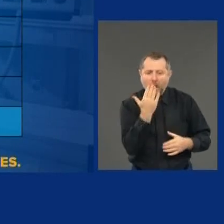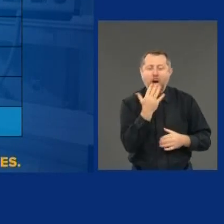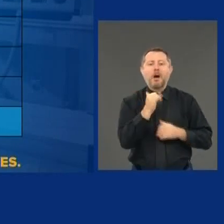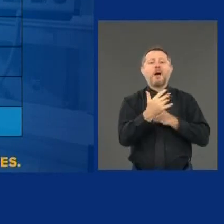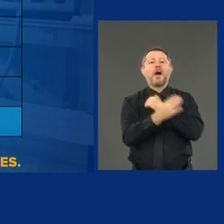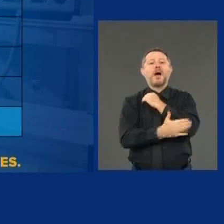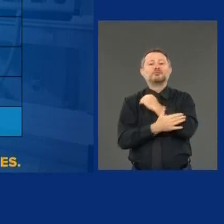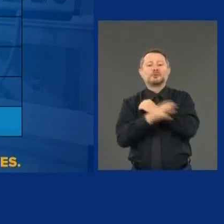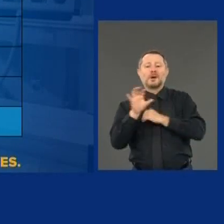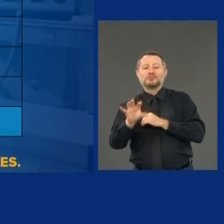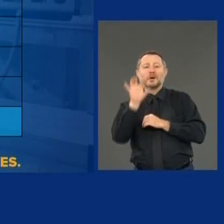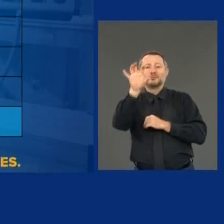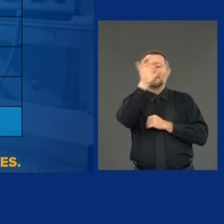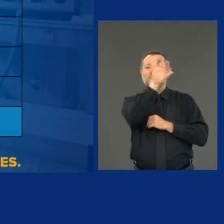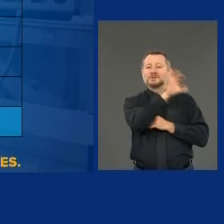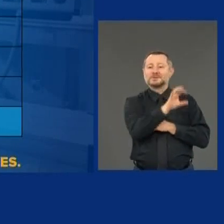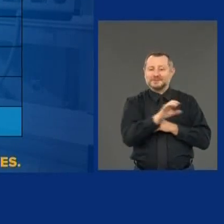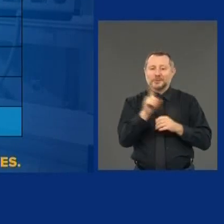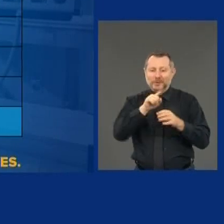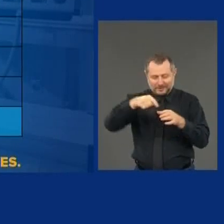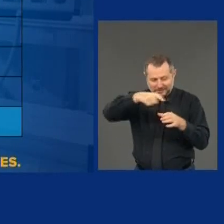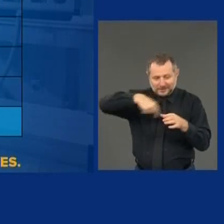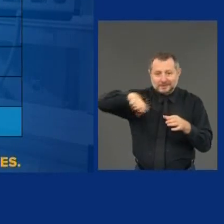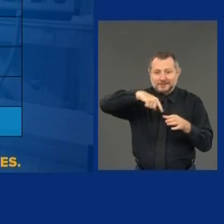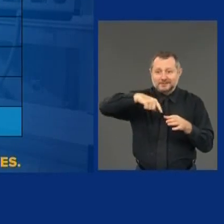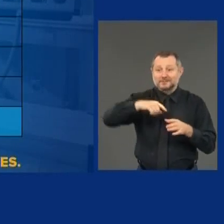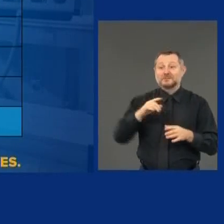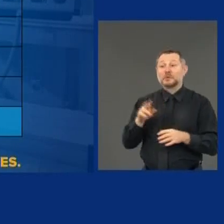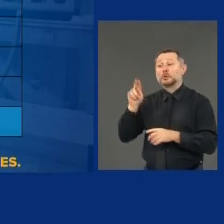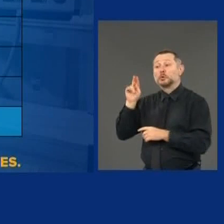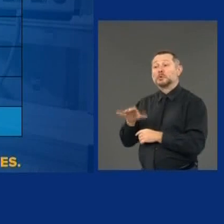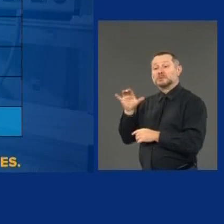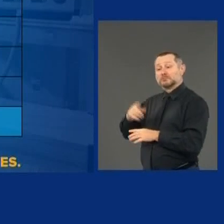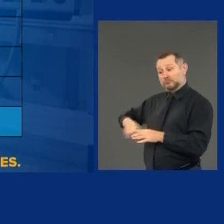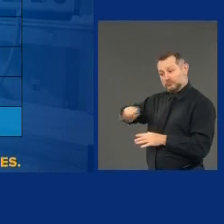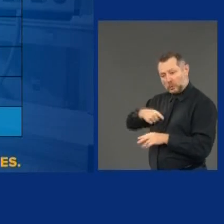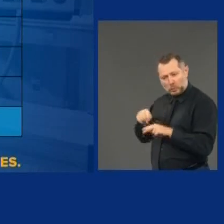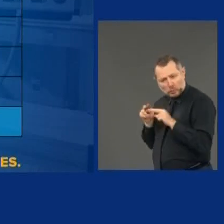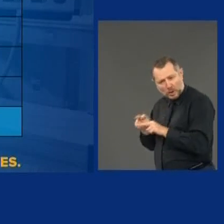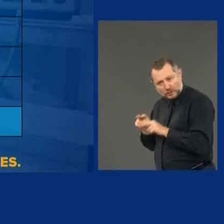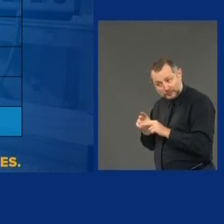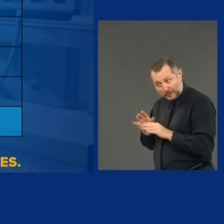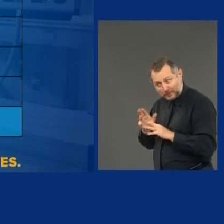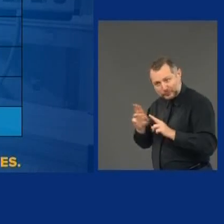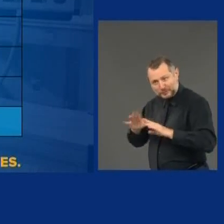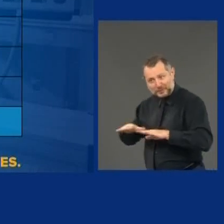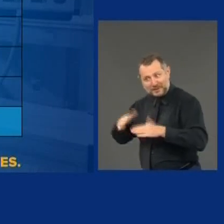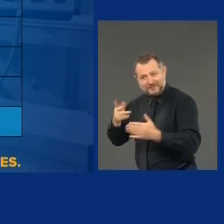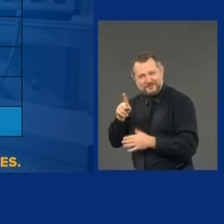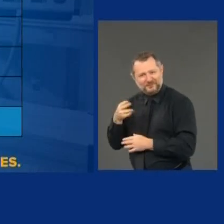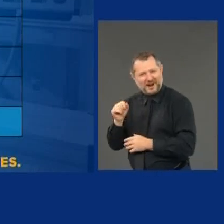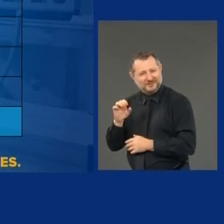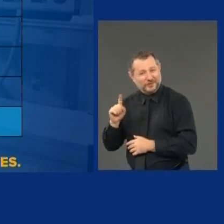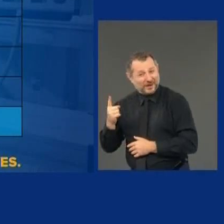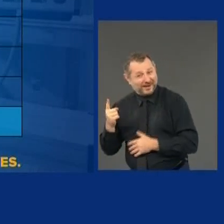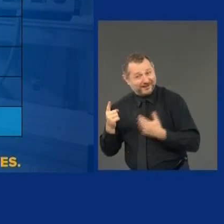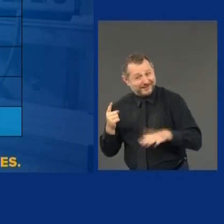CAN LOOK WITHIN THE REGION BY COUNTY. SO, NEW YORK CITY THAT JUST